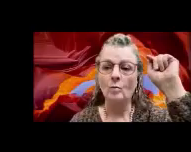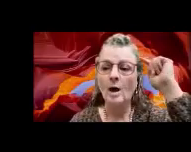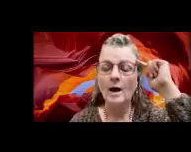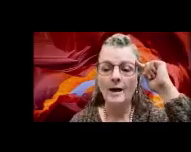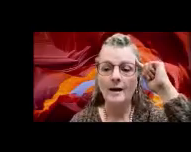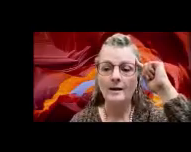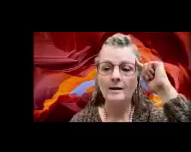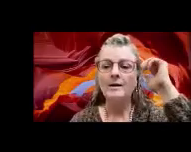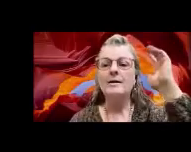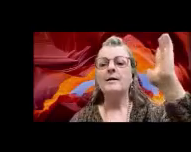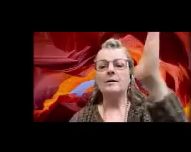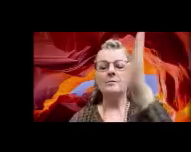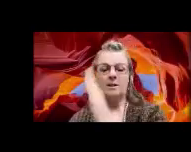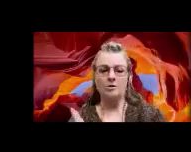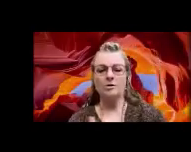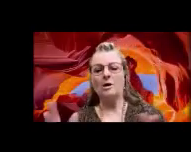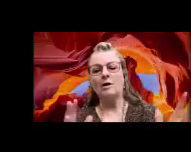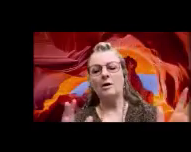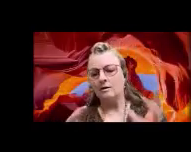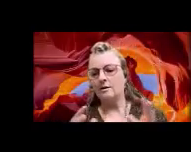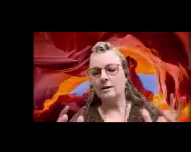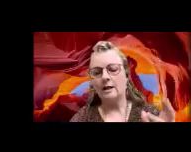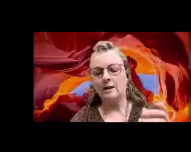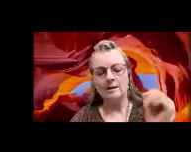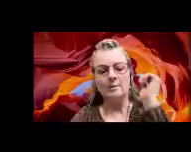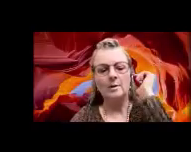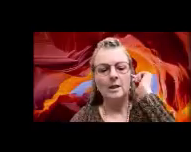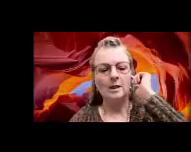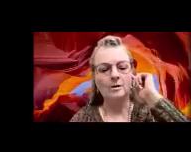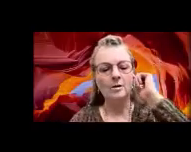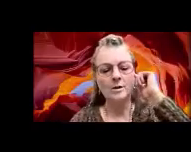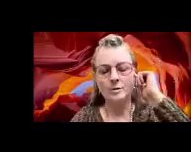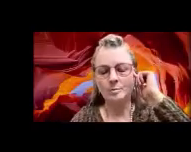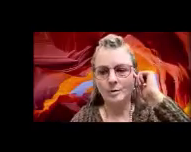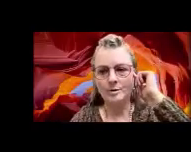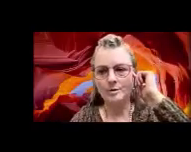why the measures aren't saying the same thing across reporters